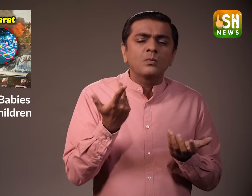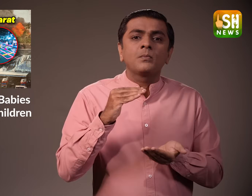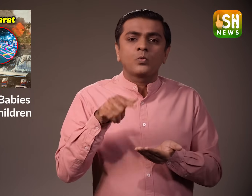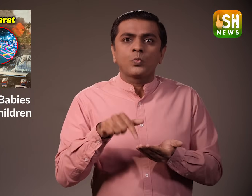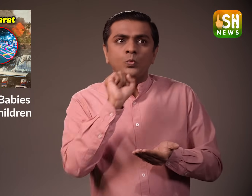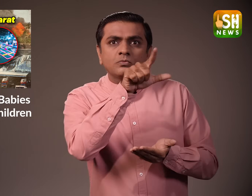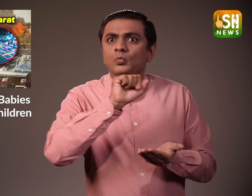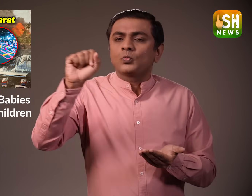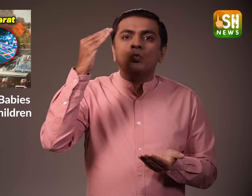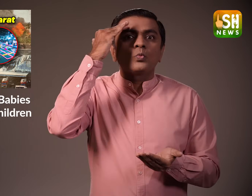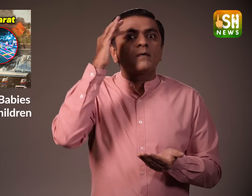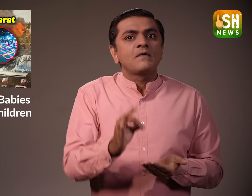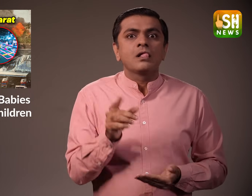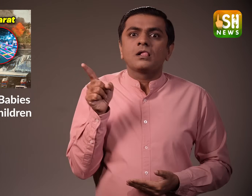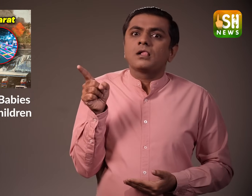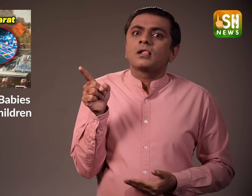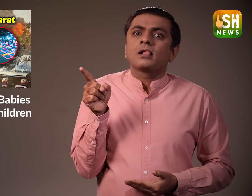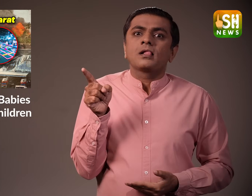Because she knew the location well.